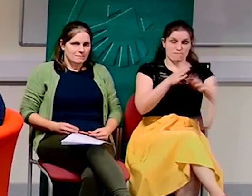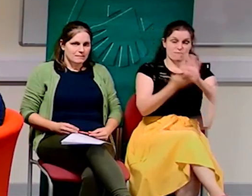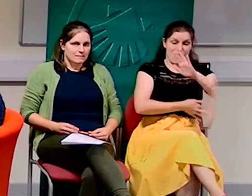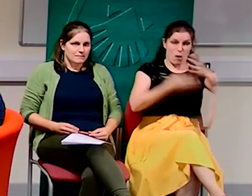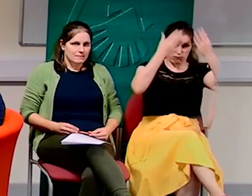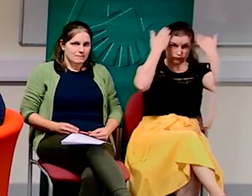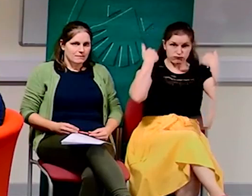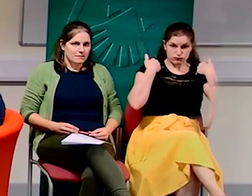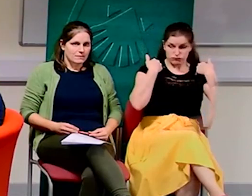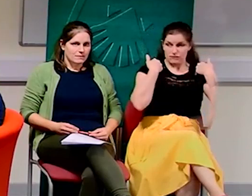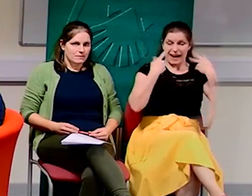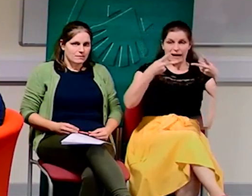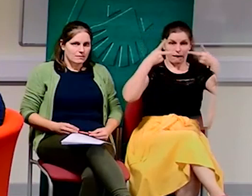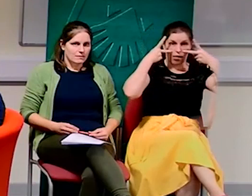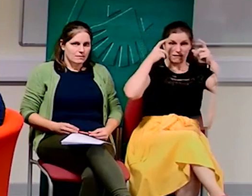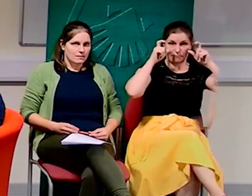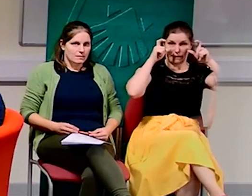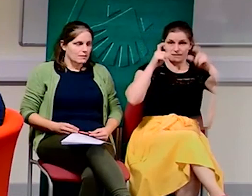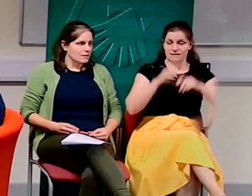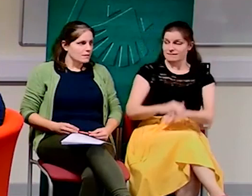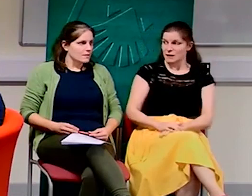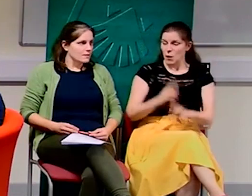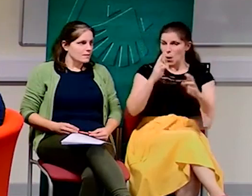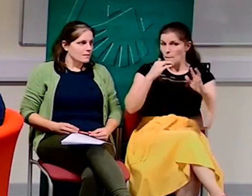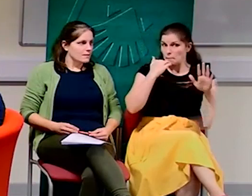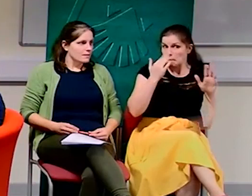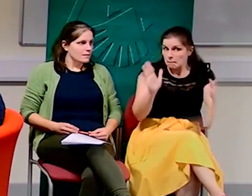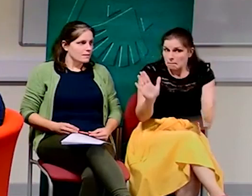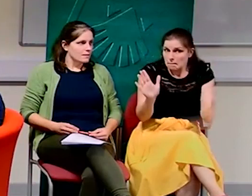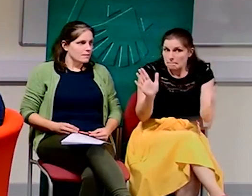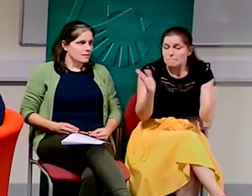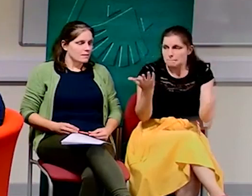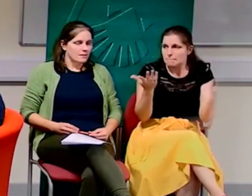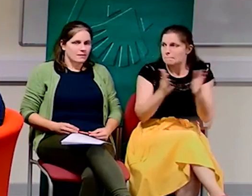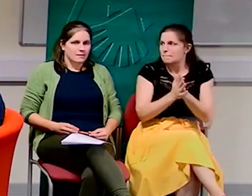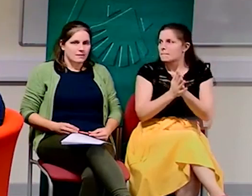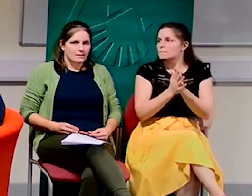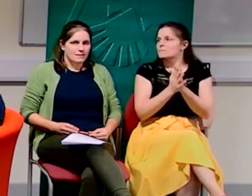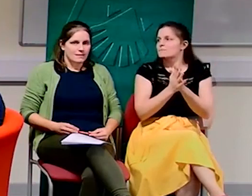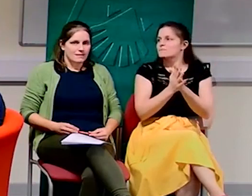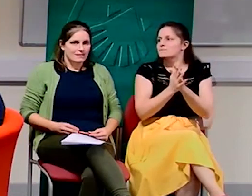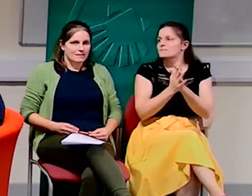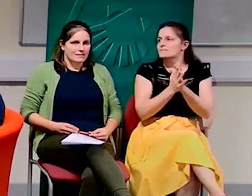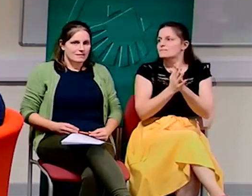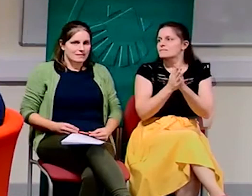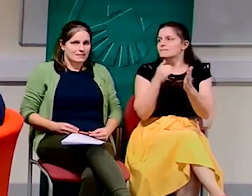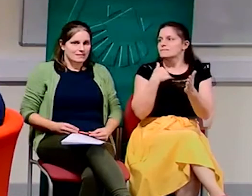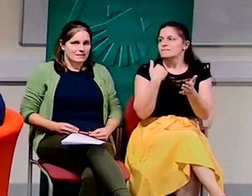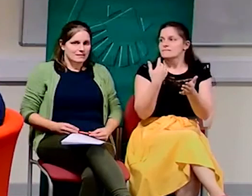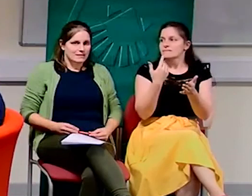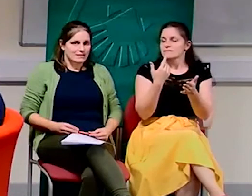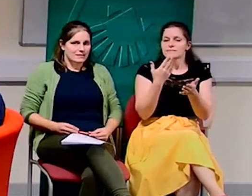and big glasses hopefully that's enough to give a bit of a bit of a sense um I'm really delighted